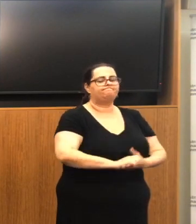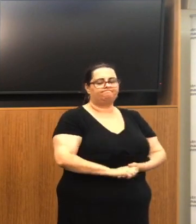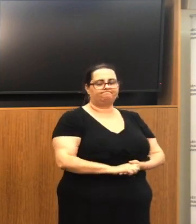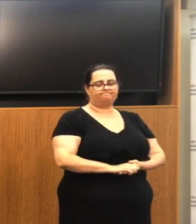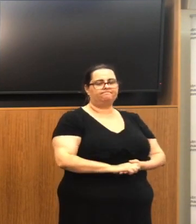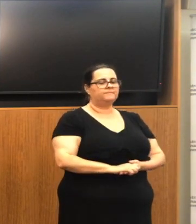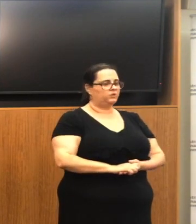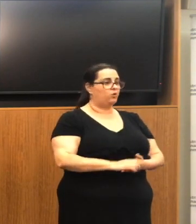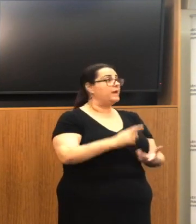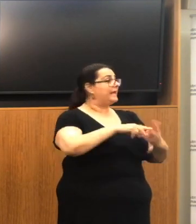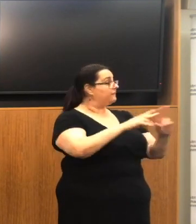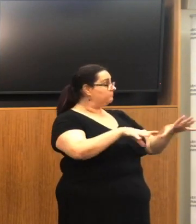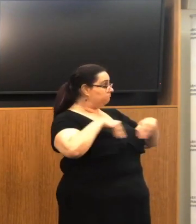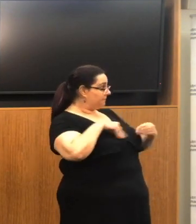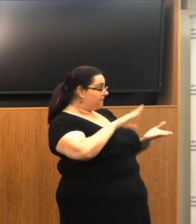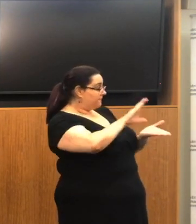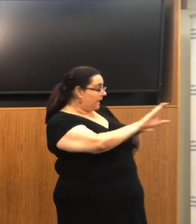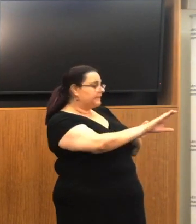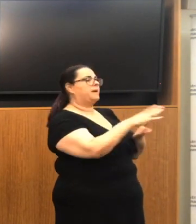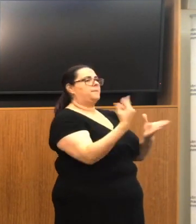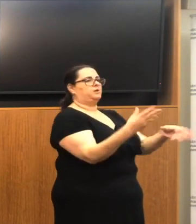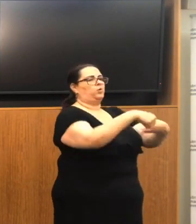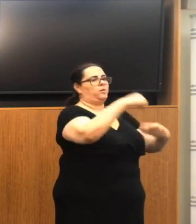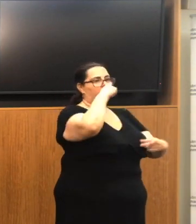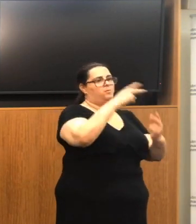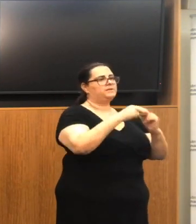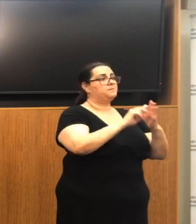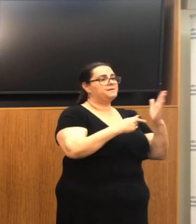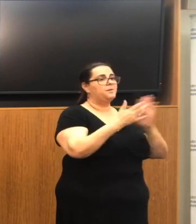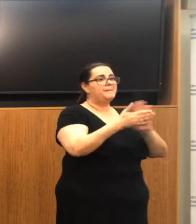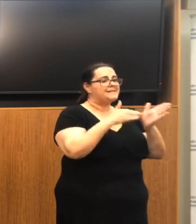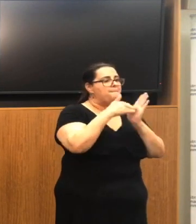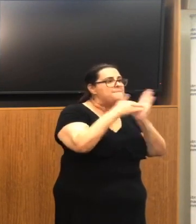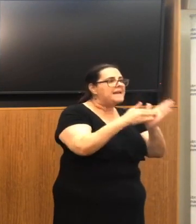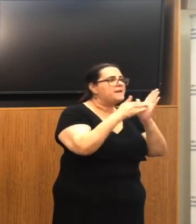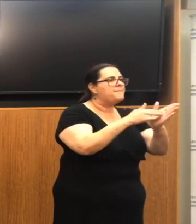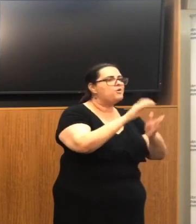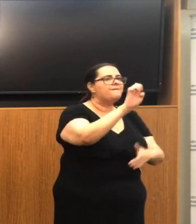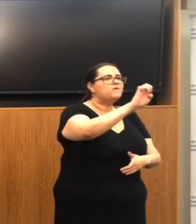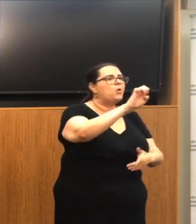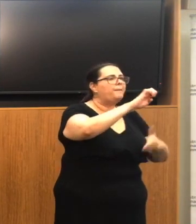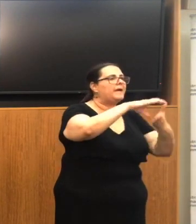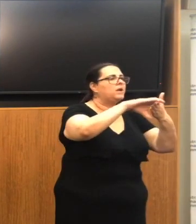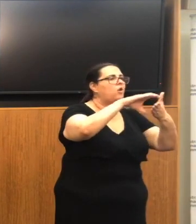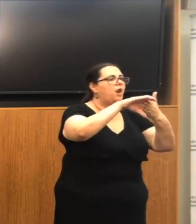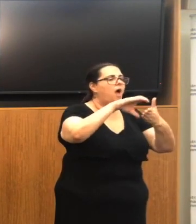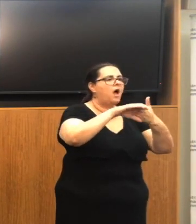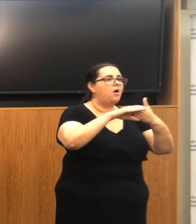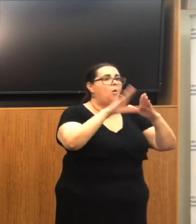as part of that funding assistance. So, we're talking about millions of euros, we're talking about countries all around the world.